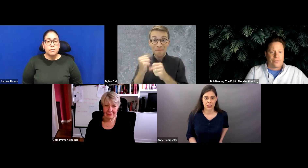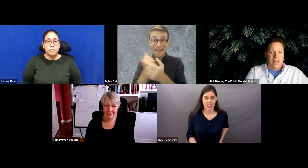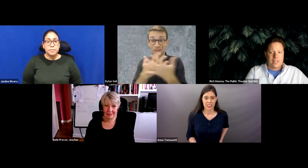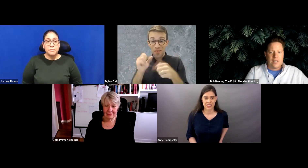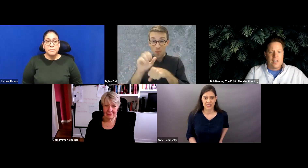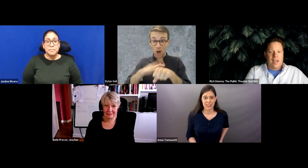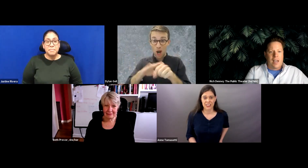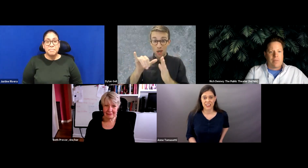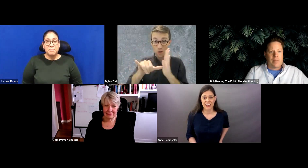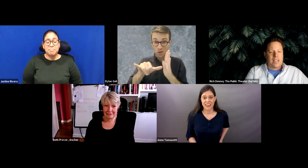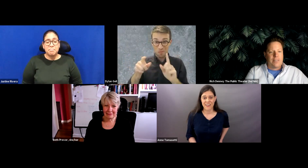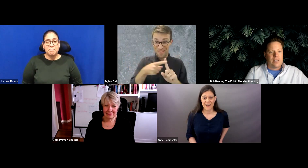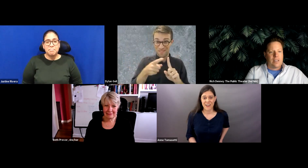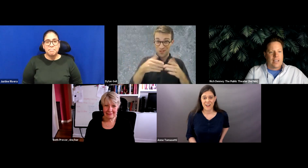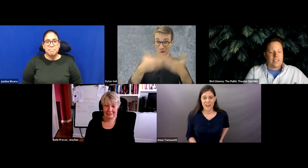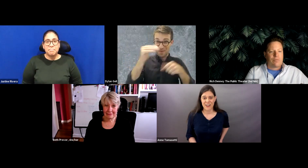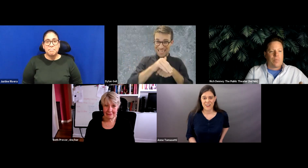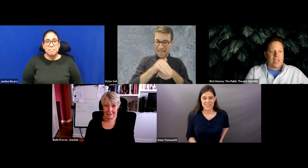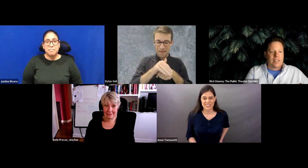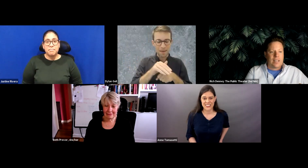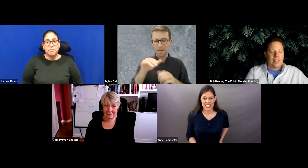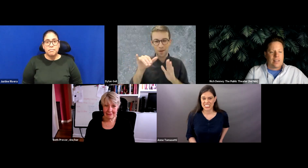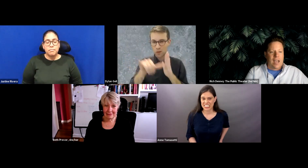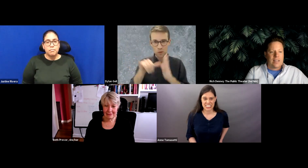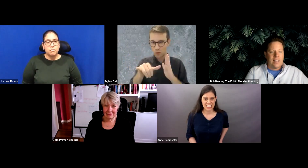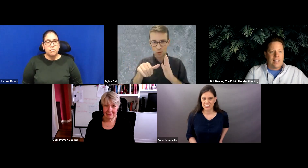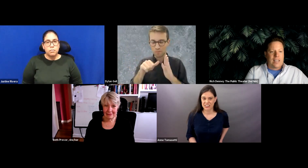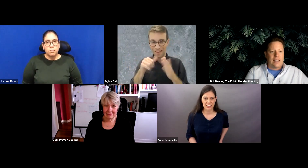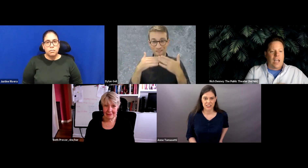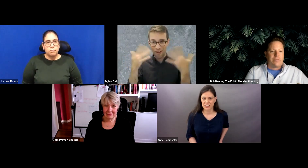our friend. But David has said repeatedly that he loves